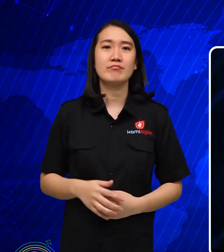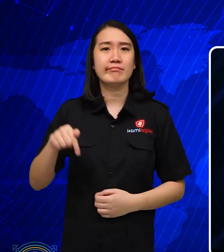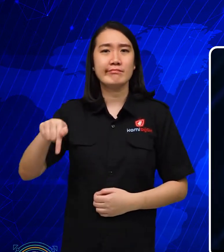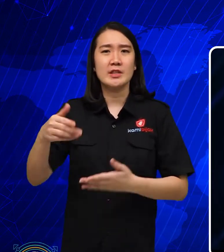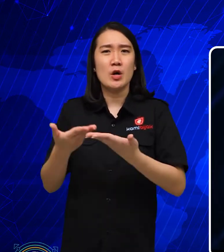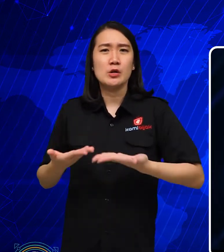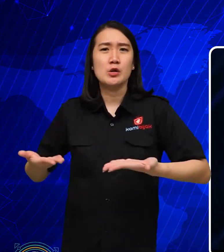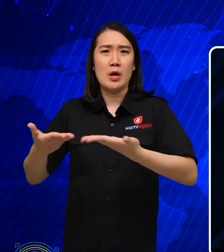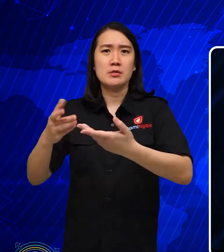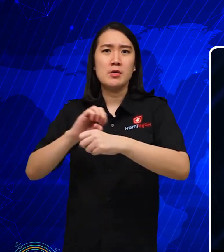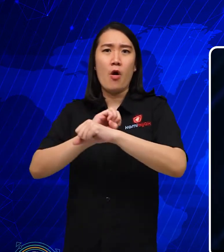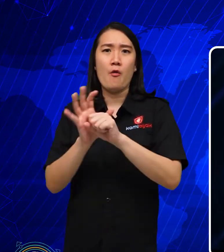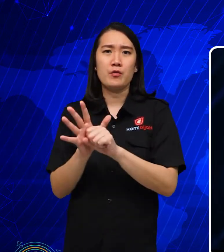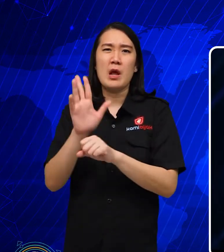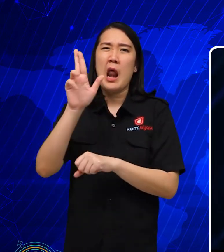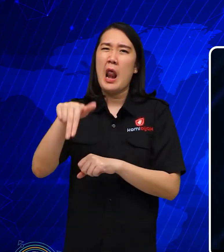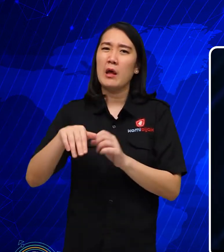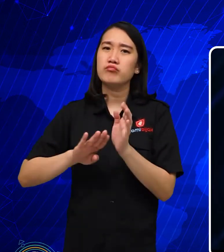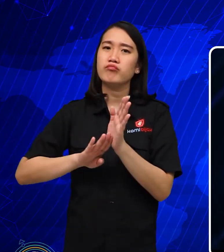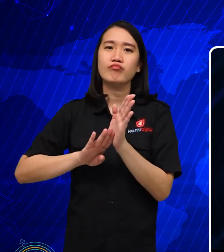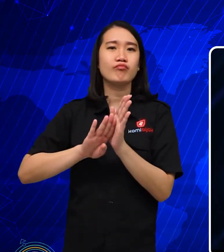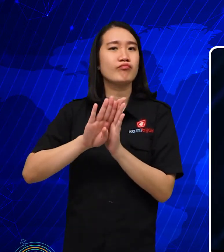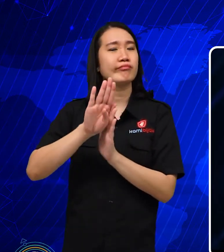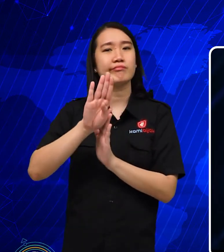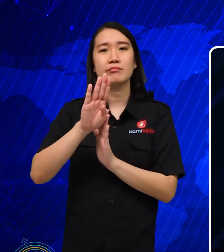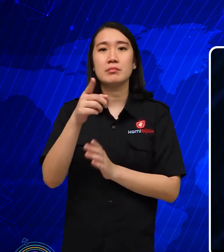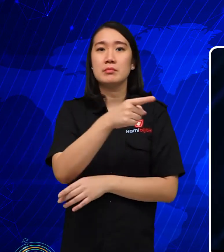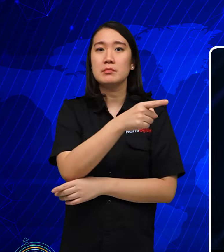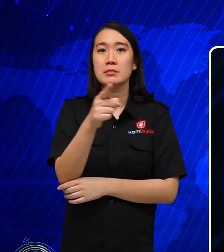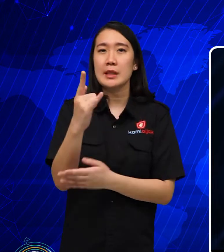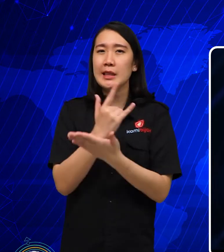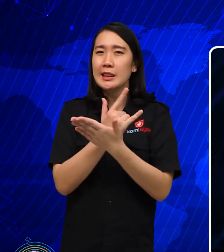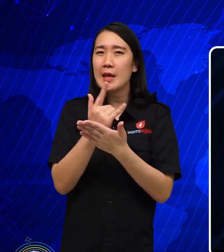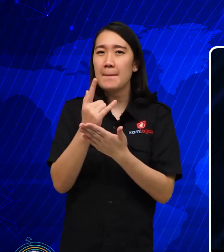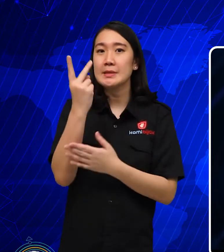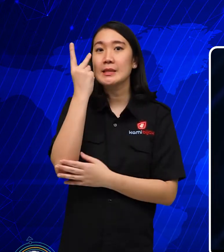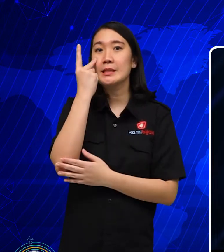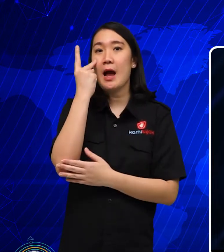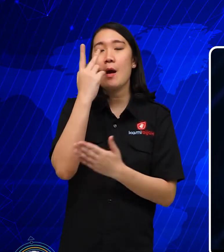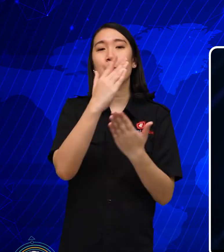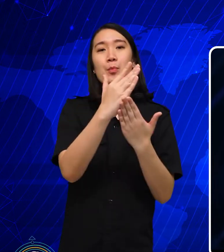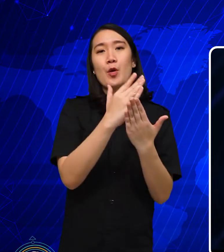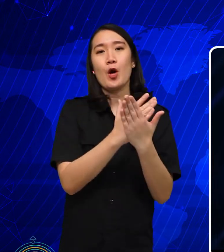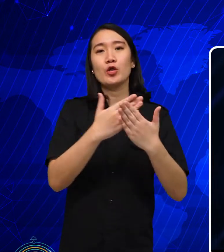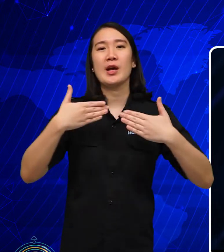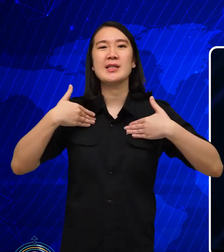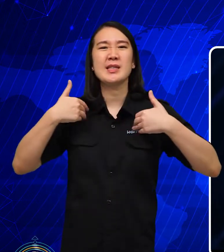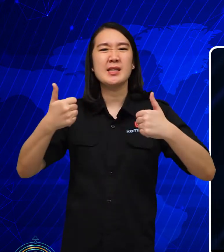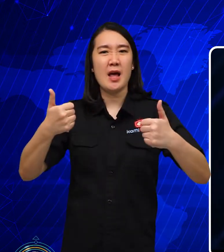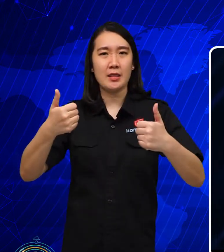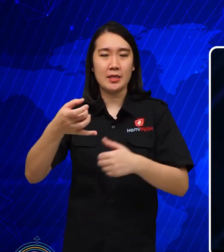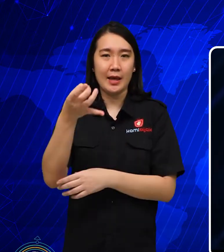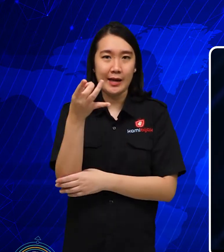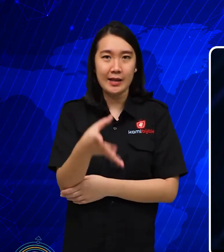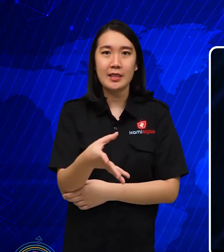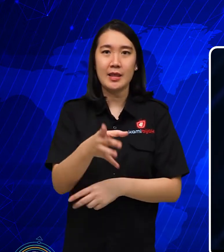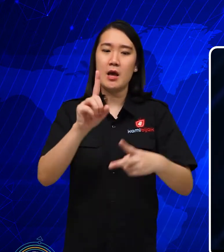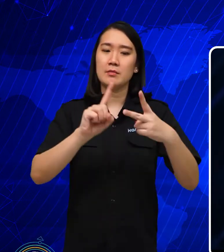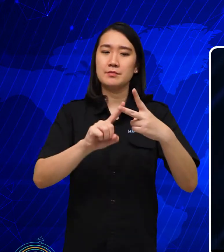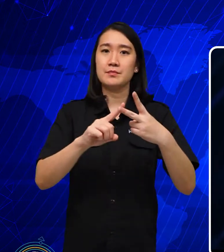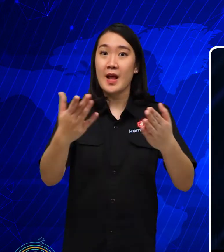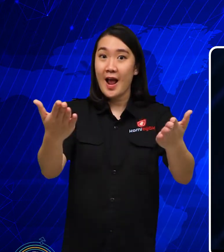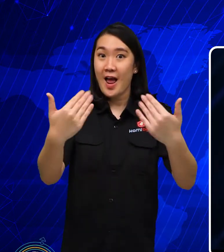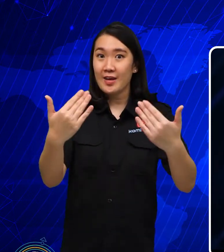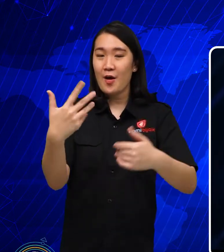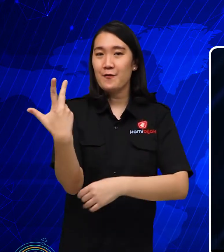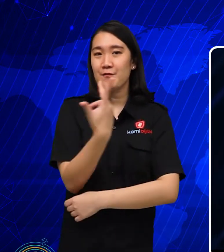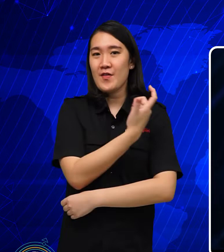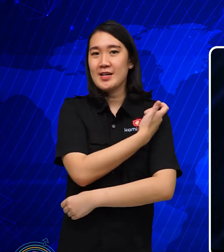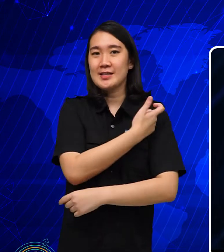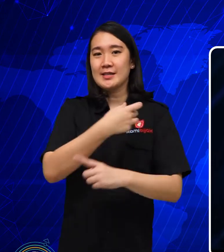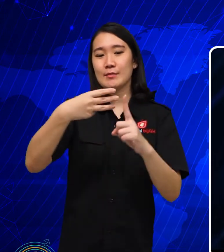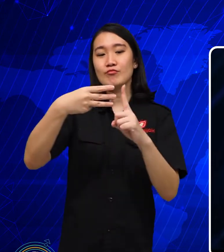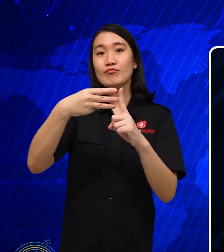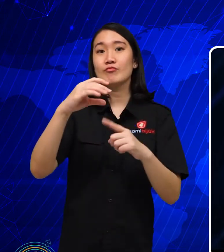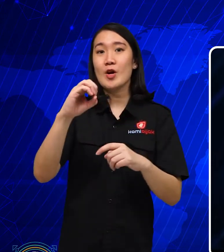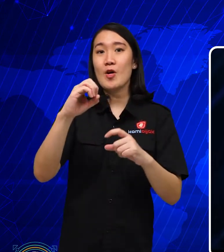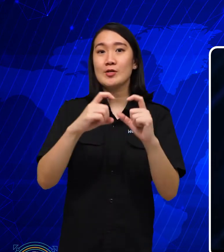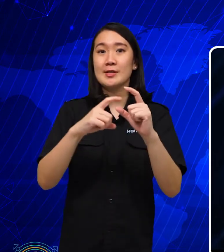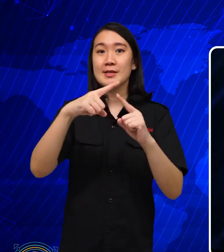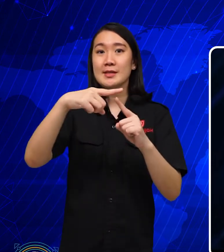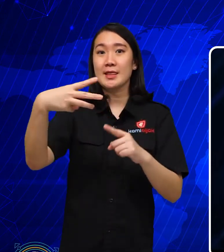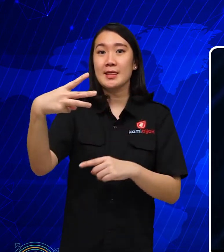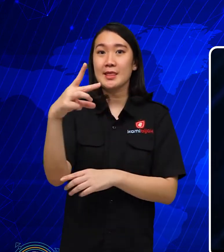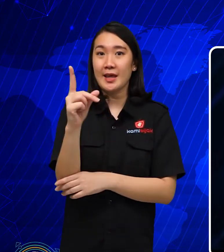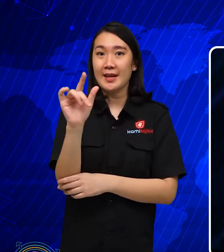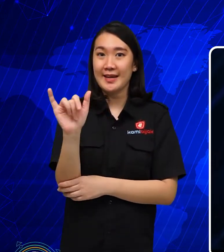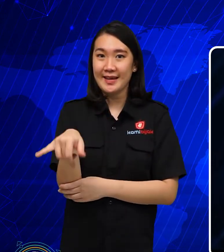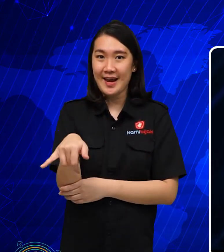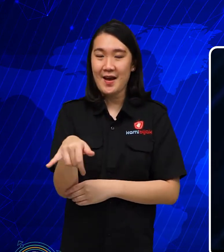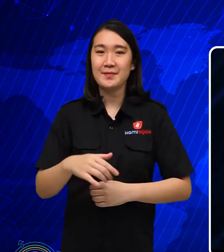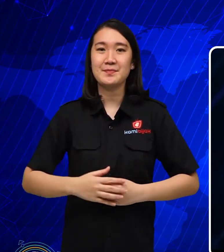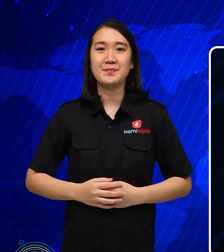Now it's still a pandemic, take care of your health strictly and let's get a booster vaccine.